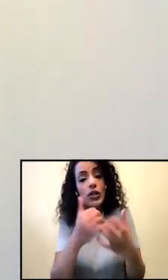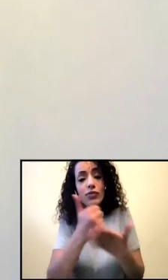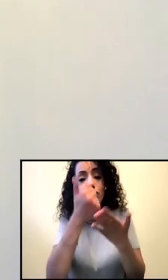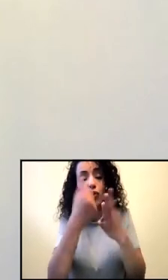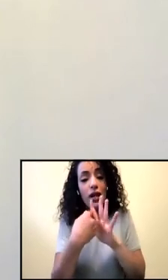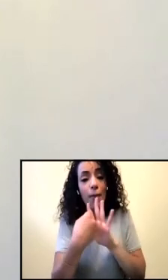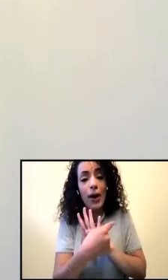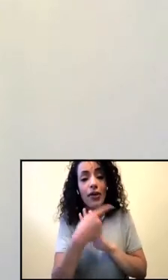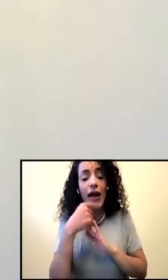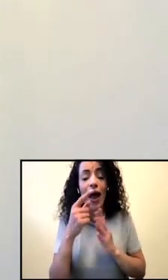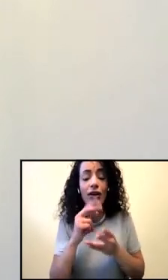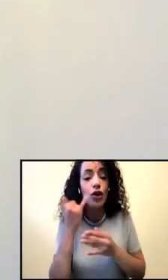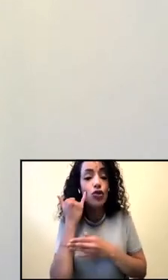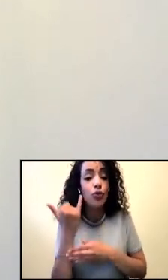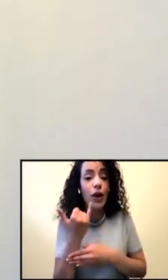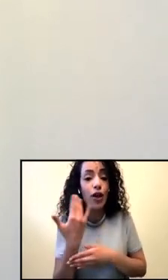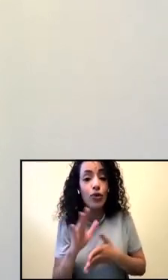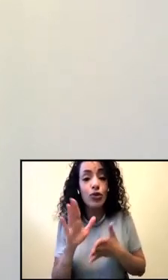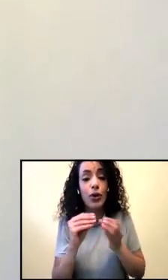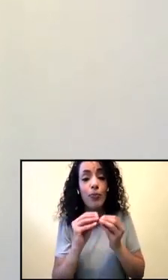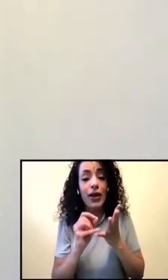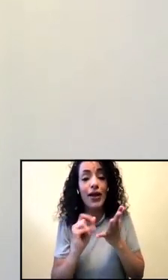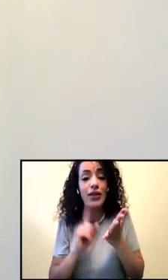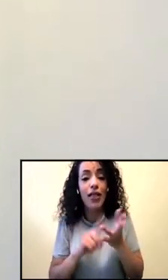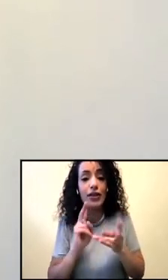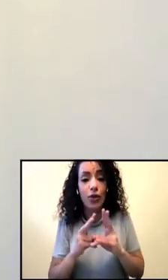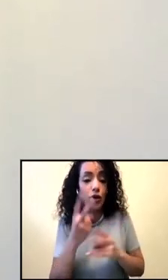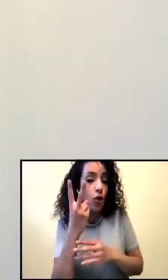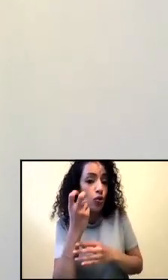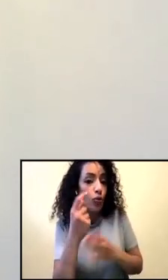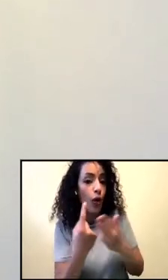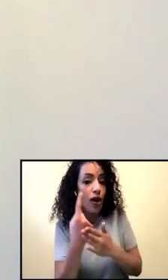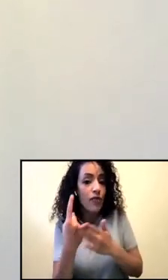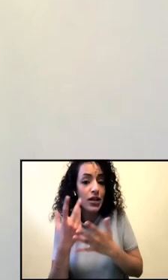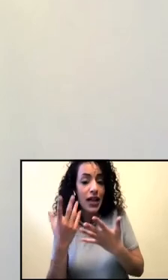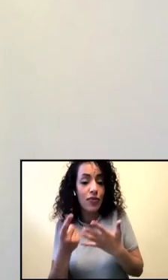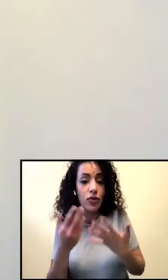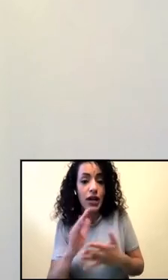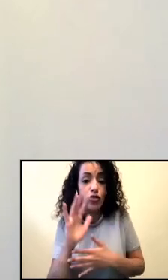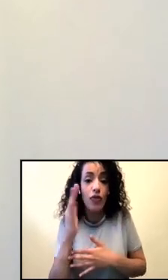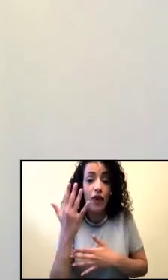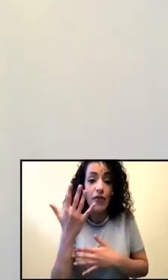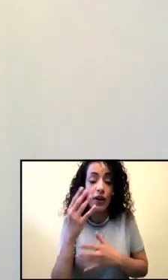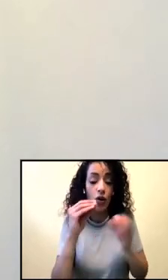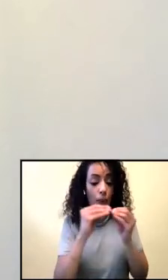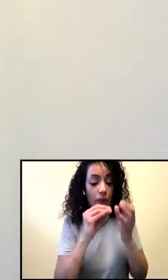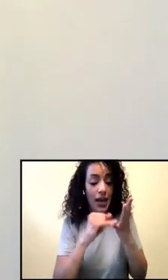doing the BSL interpretation. We have two more events today at 5PM BST, in UK time.